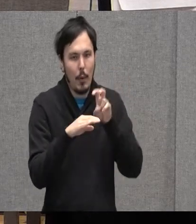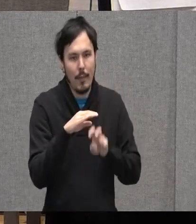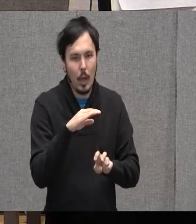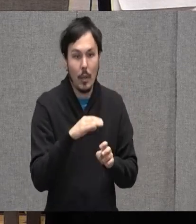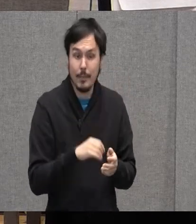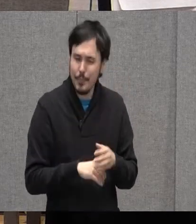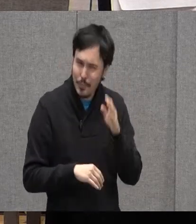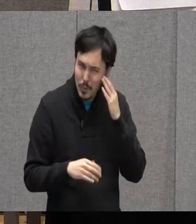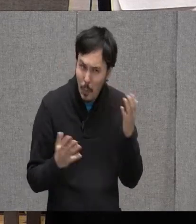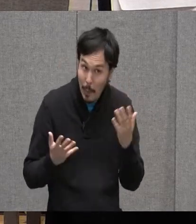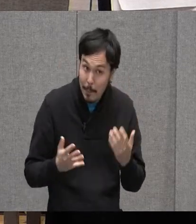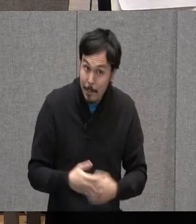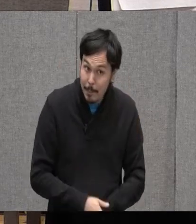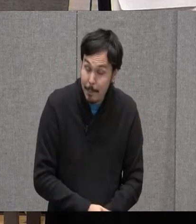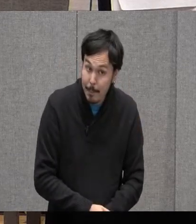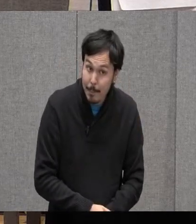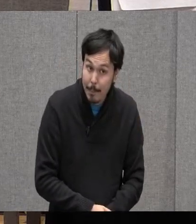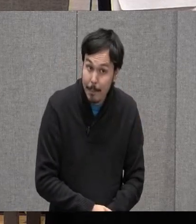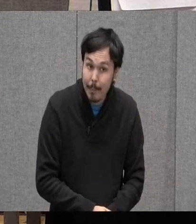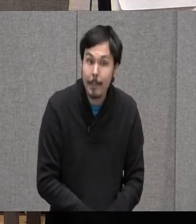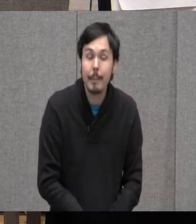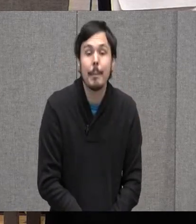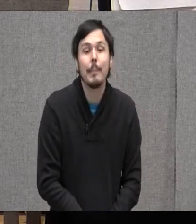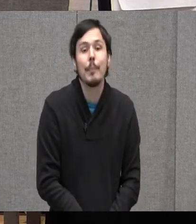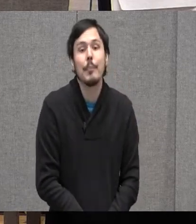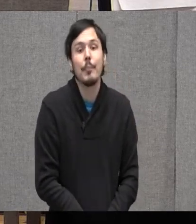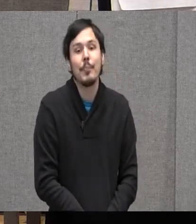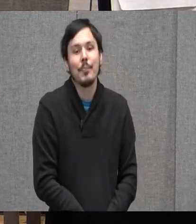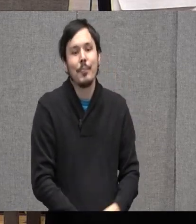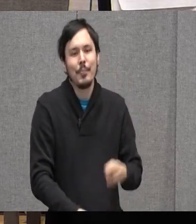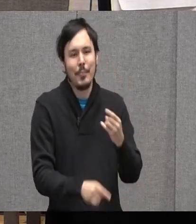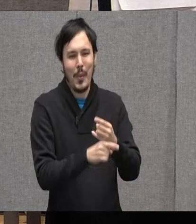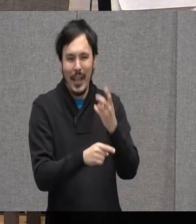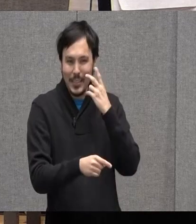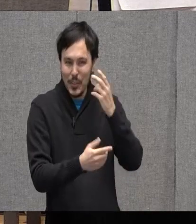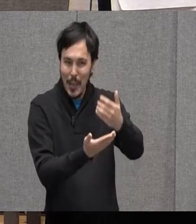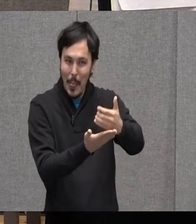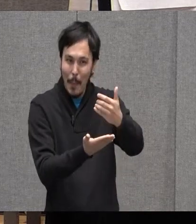Do you know what that is? Right, it's this pot right here.